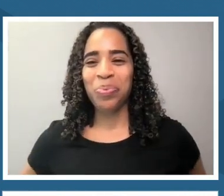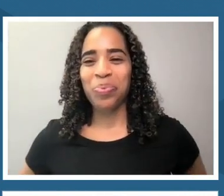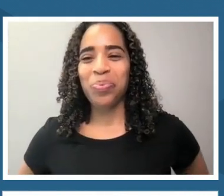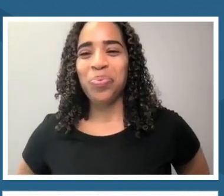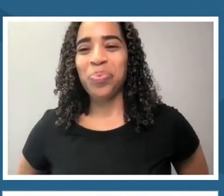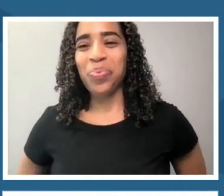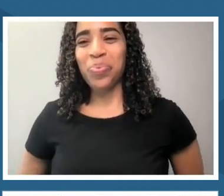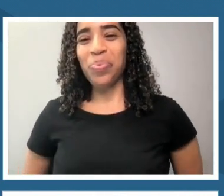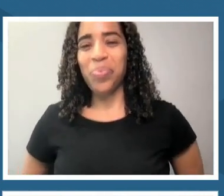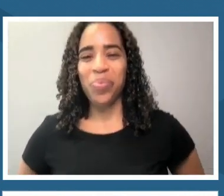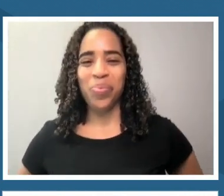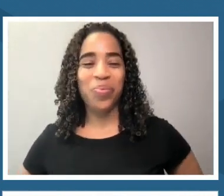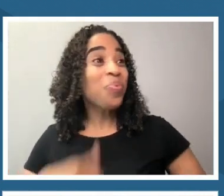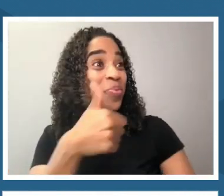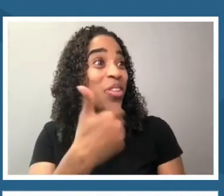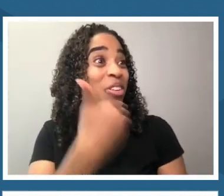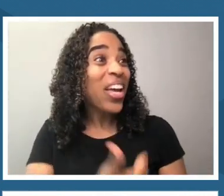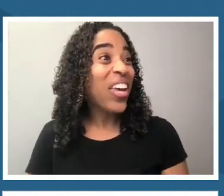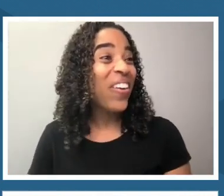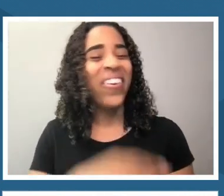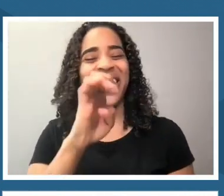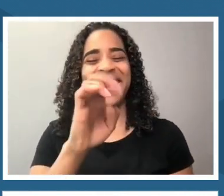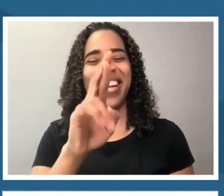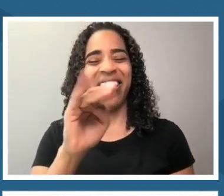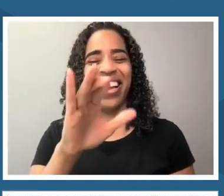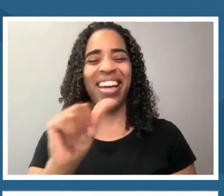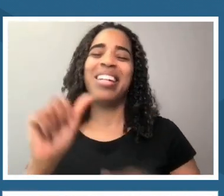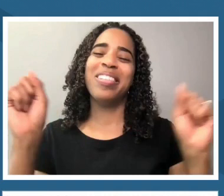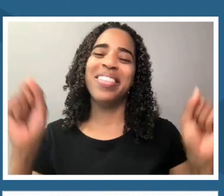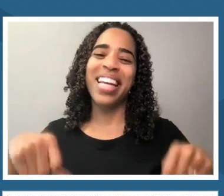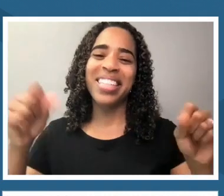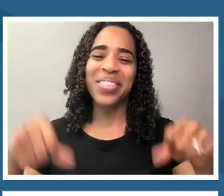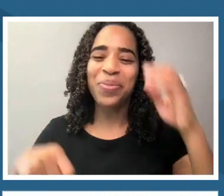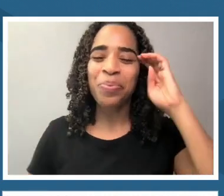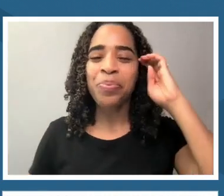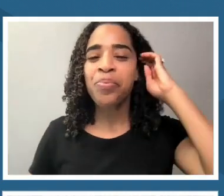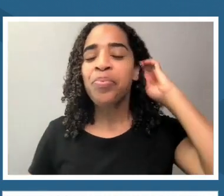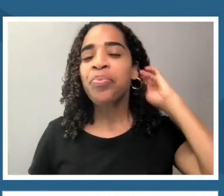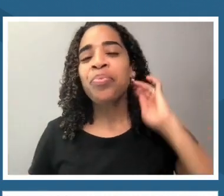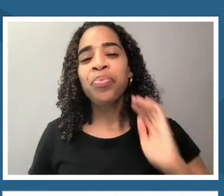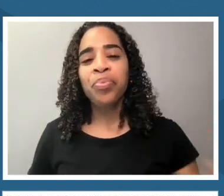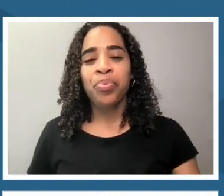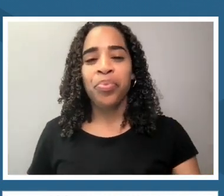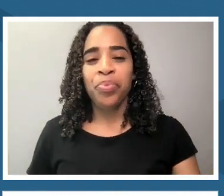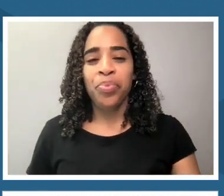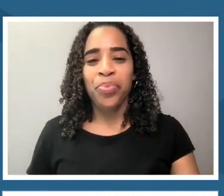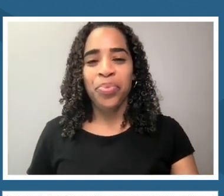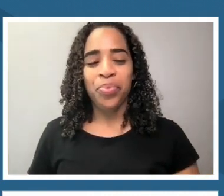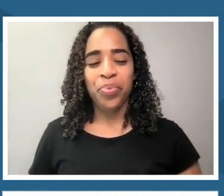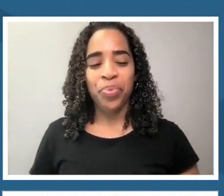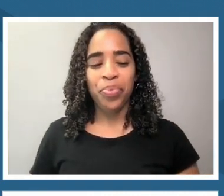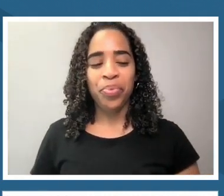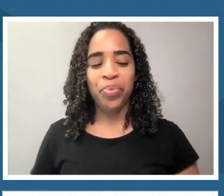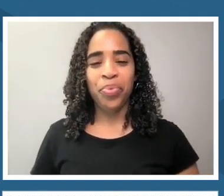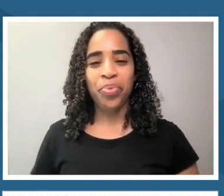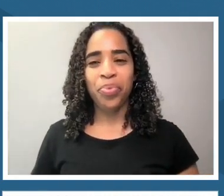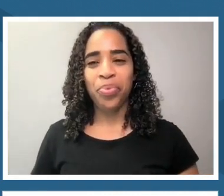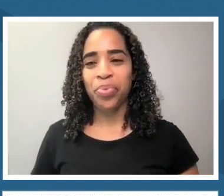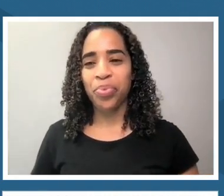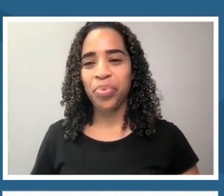great thanks erica yes so um